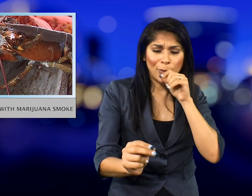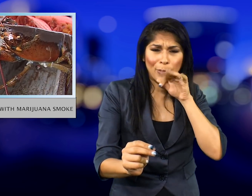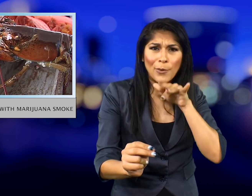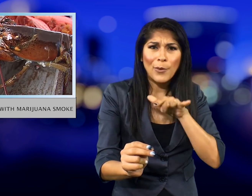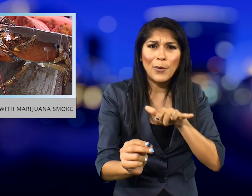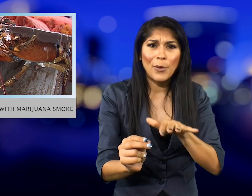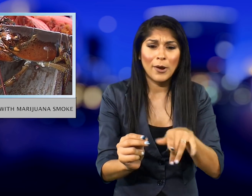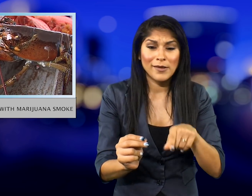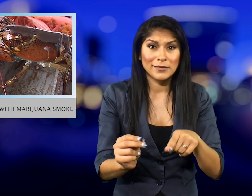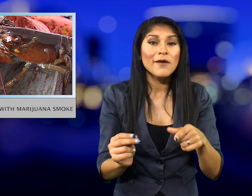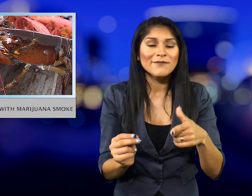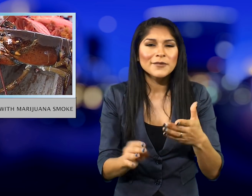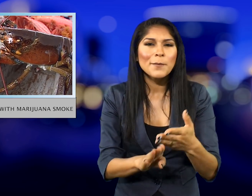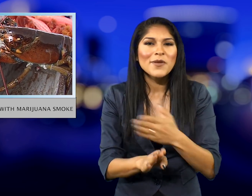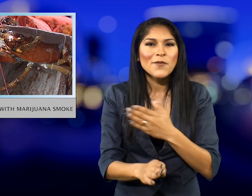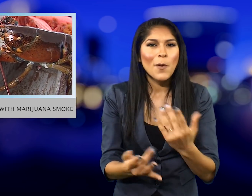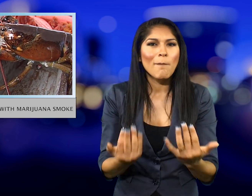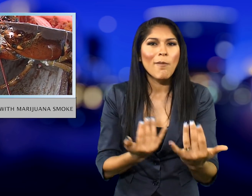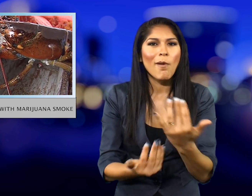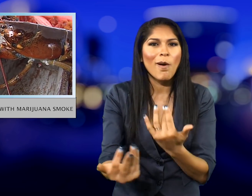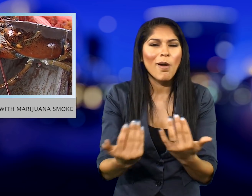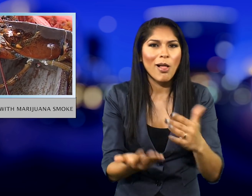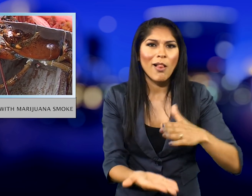lobsters before they boil them.